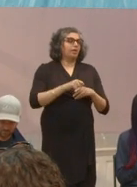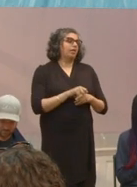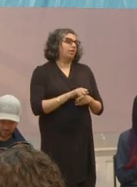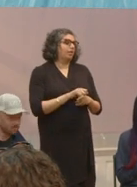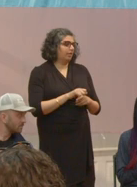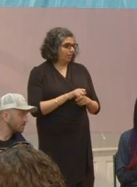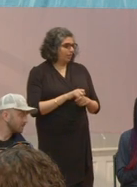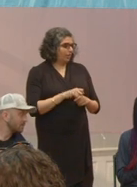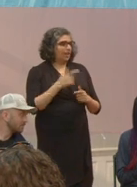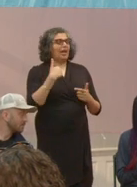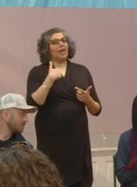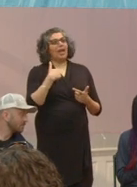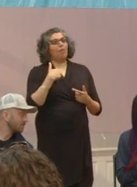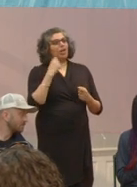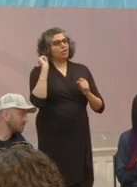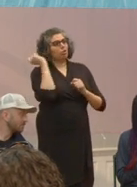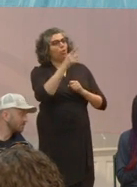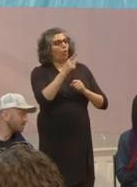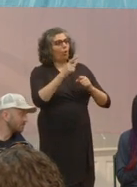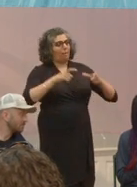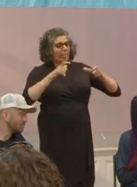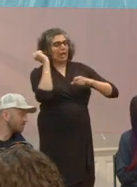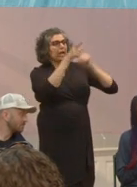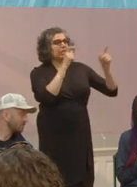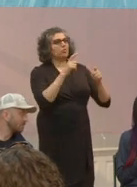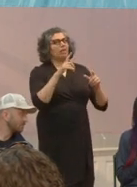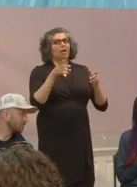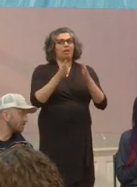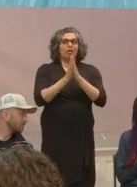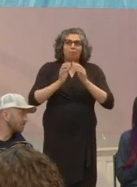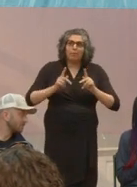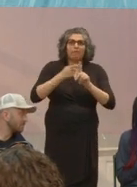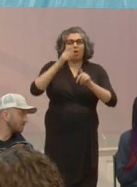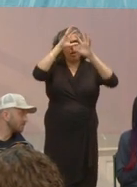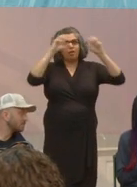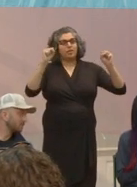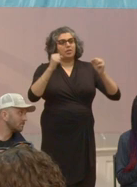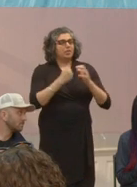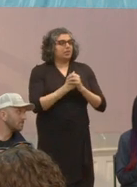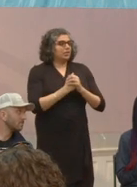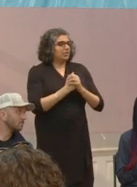plates on a wall. And I longed for the artists-run spaces where